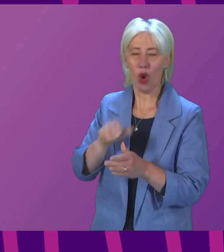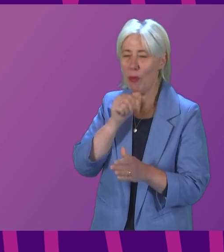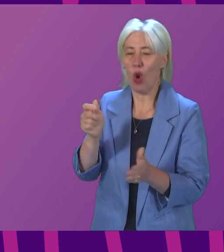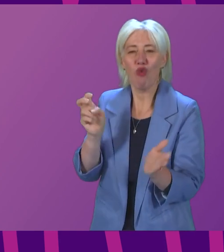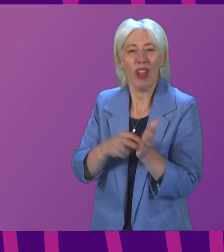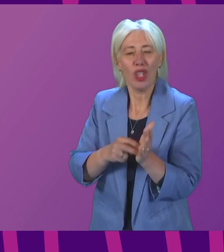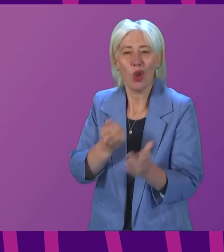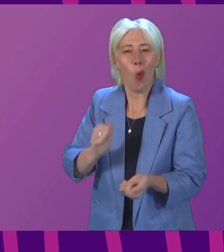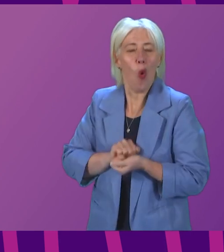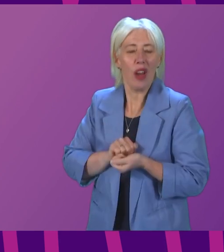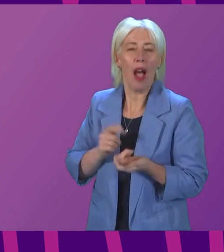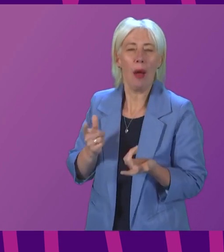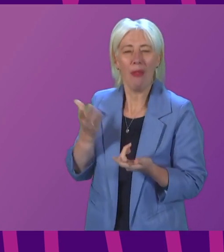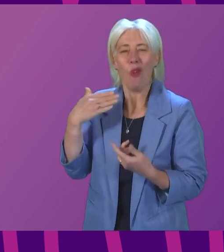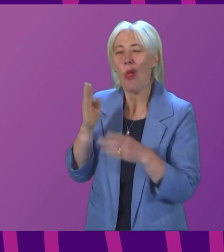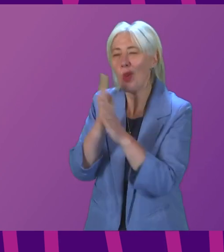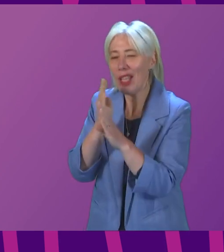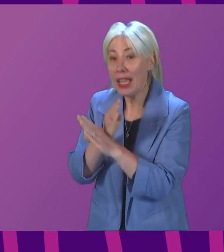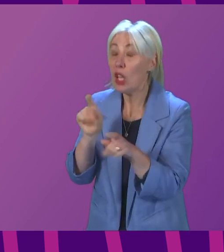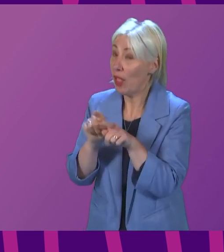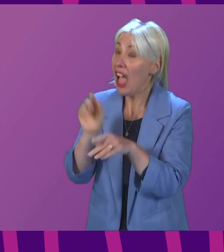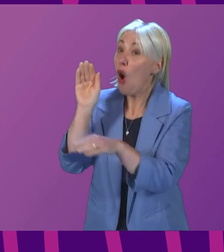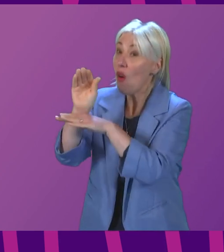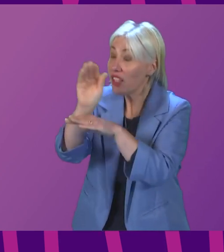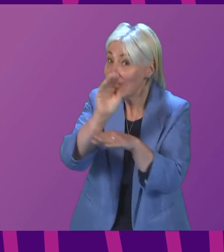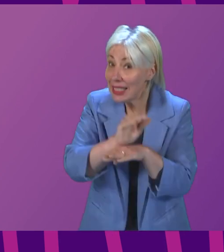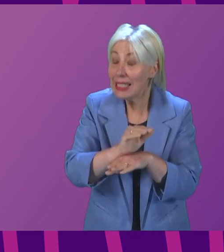The register will include overseas entities and trusts, irrespective of when the land